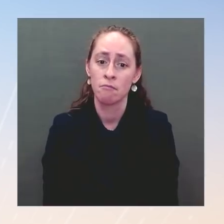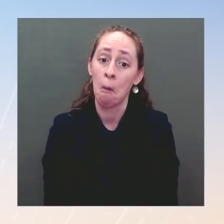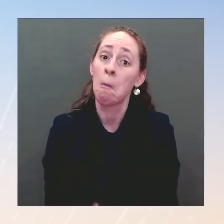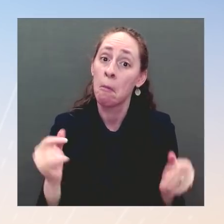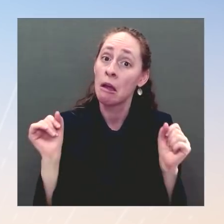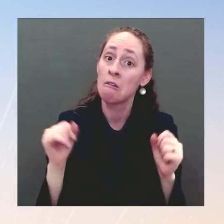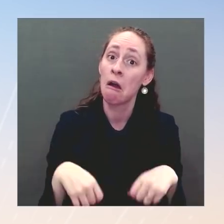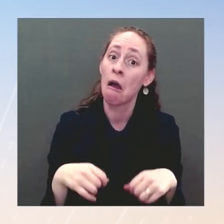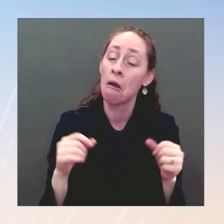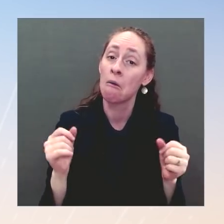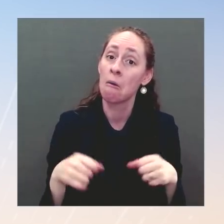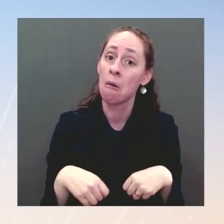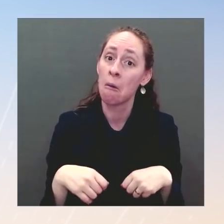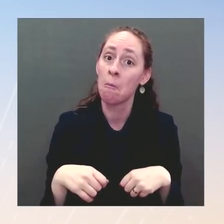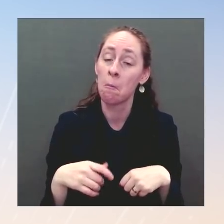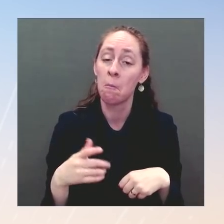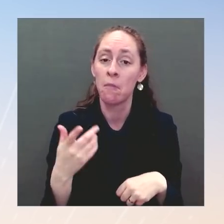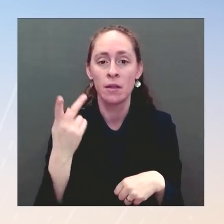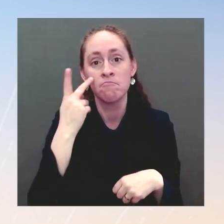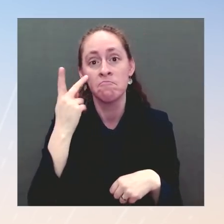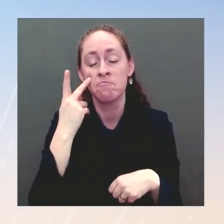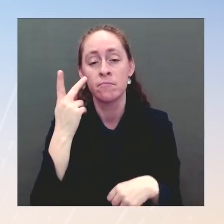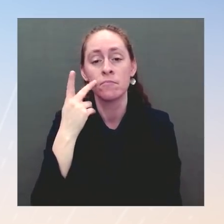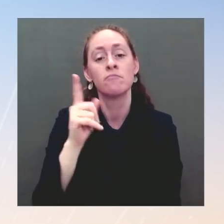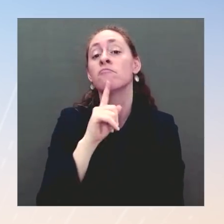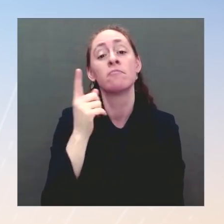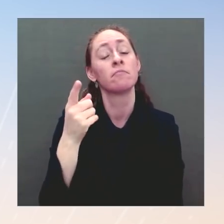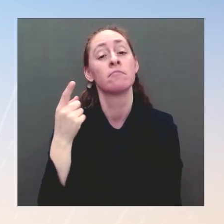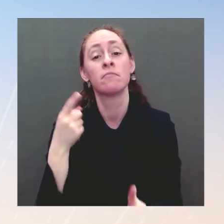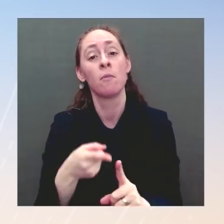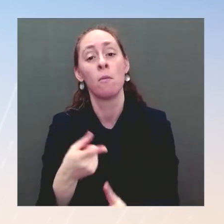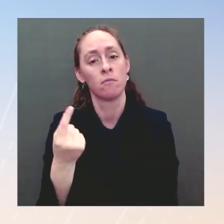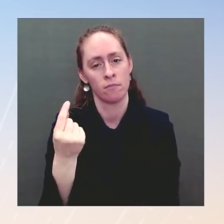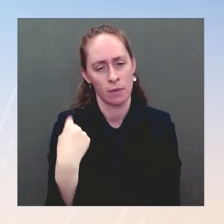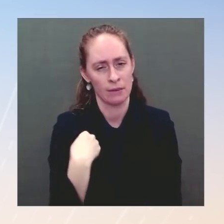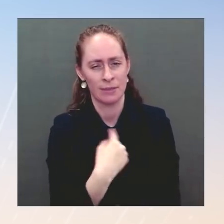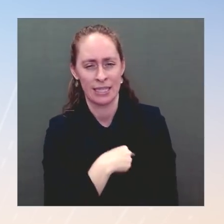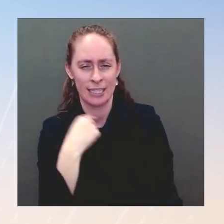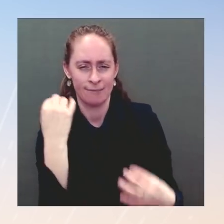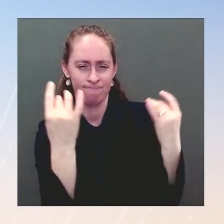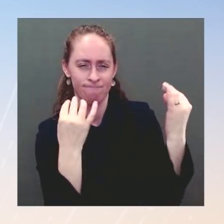we've always designed them to increase, be escalatory. That would be an escalatory step,